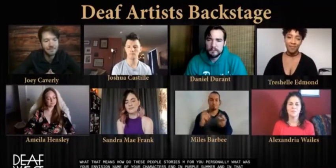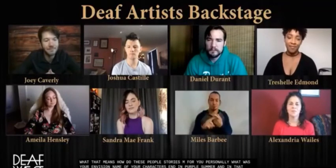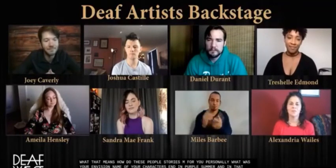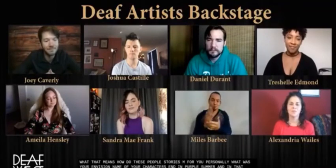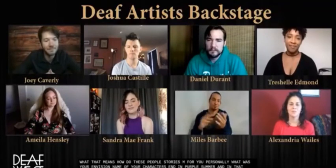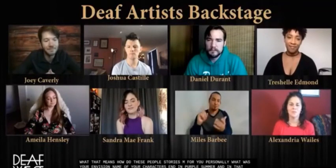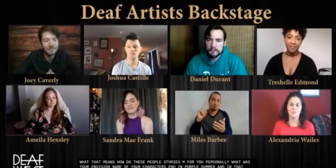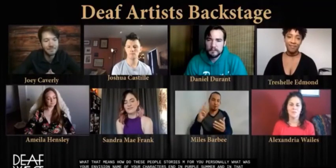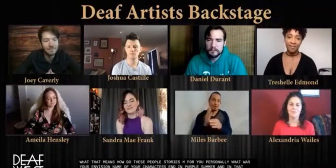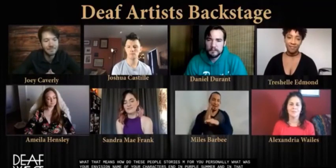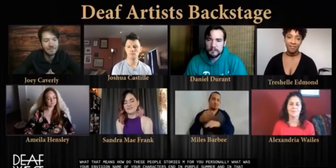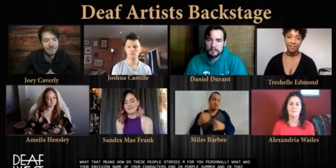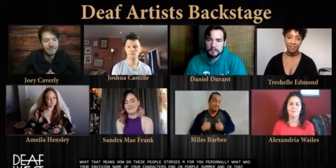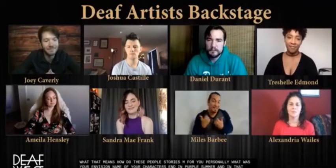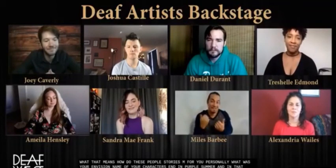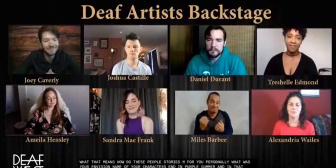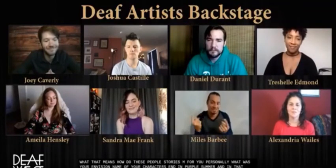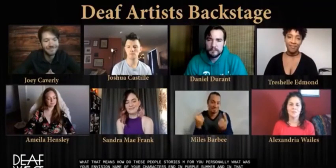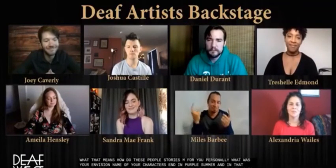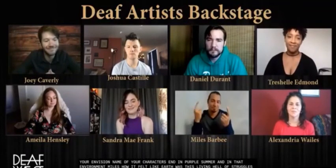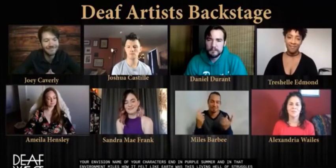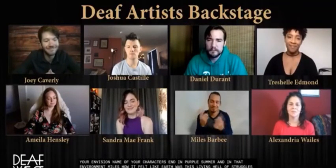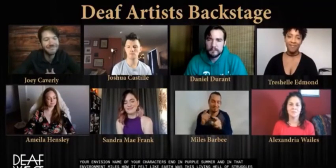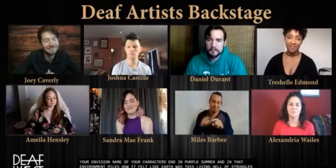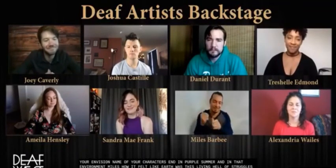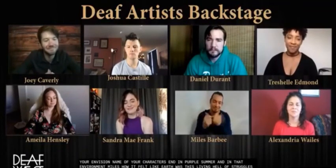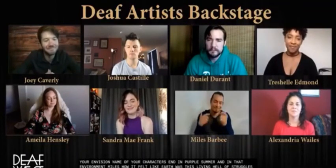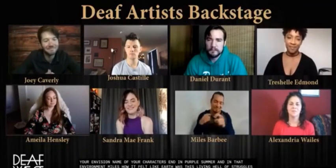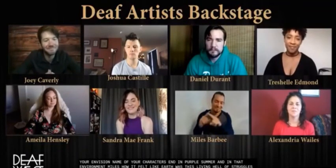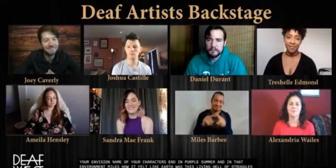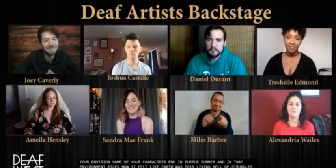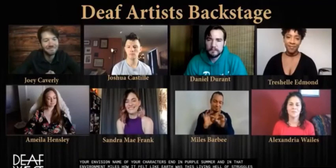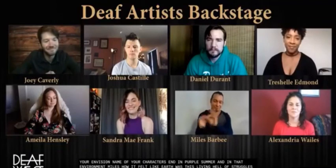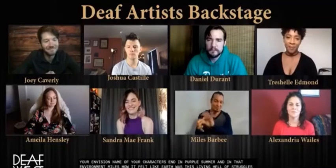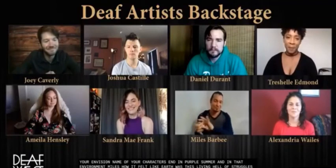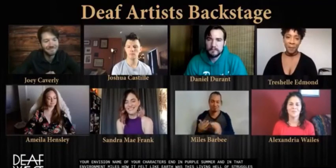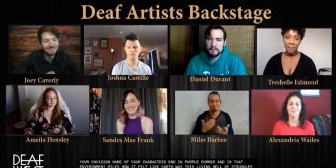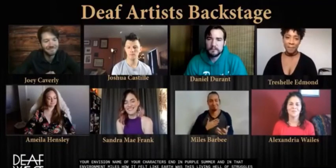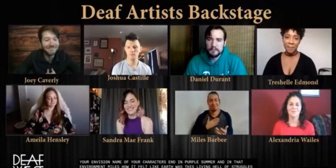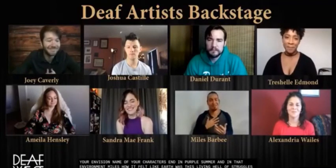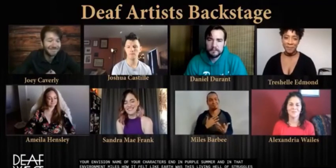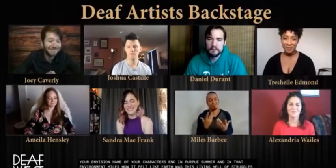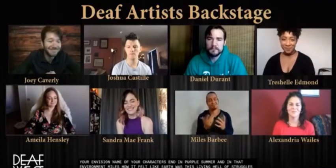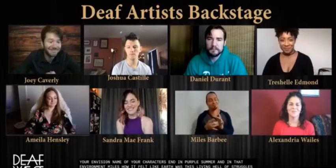Embracing the light and walking away from all of this hurt and pain and continuing life on.